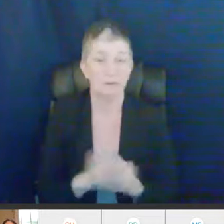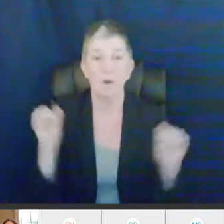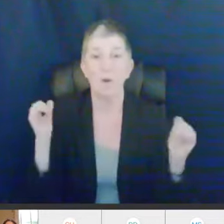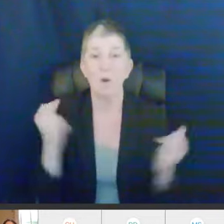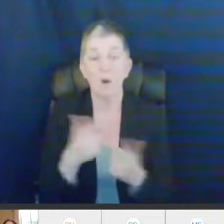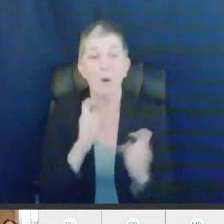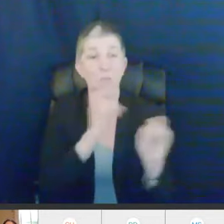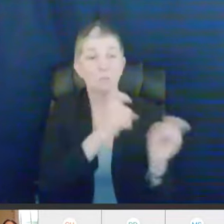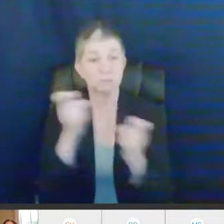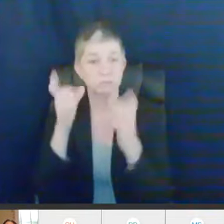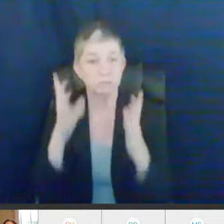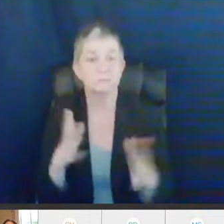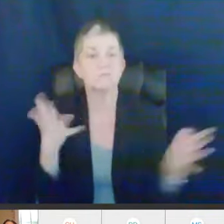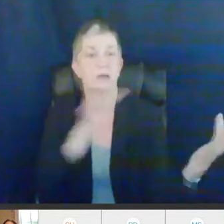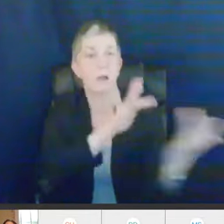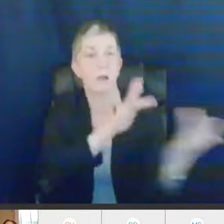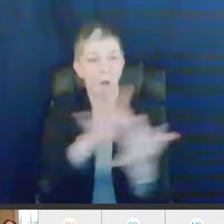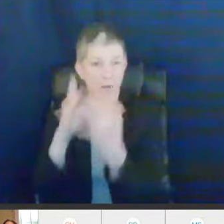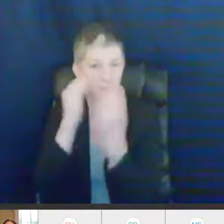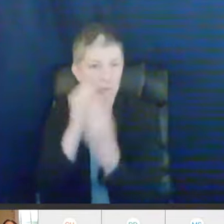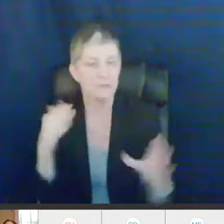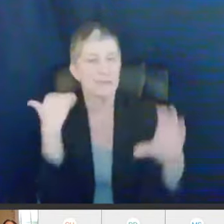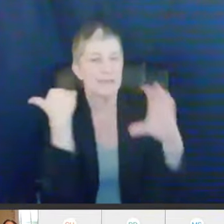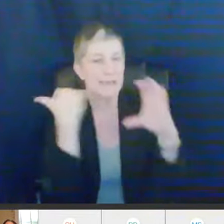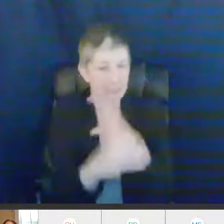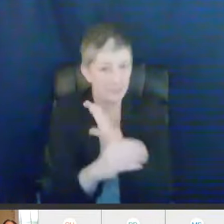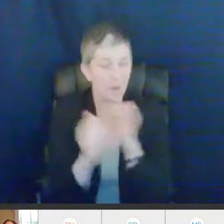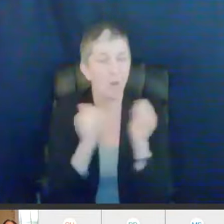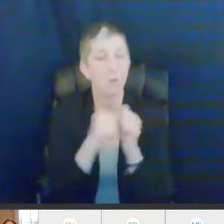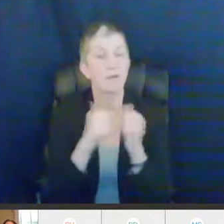have been contacted via email by the Redevelopment Authority of Montgomery